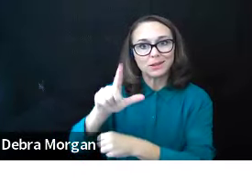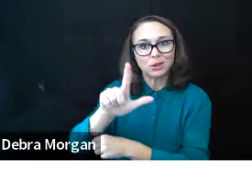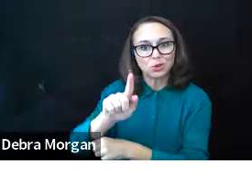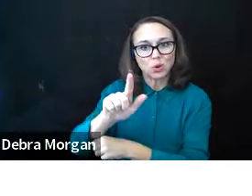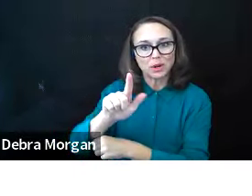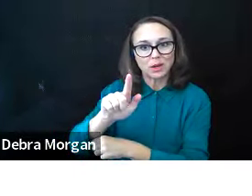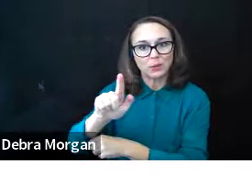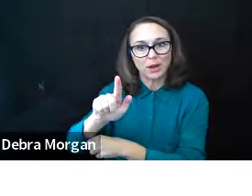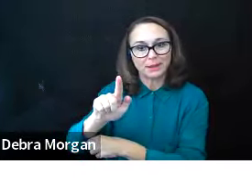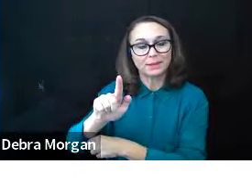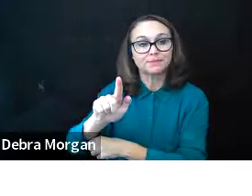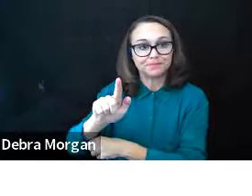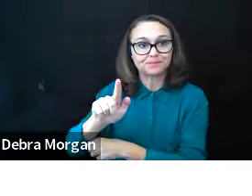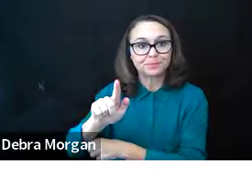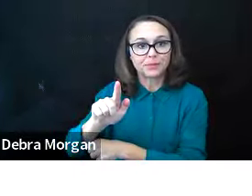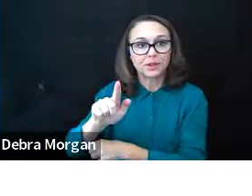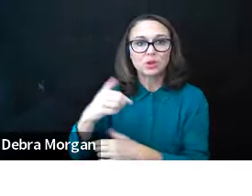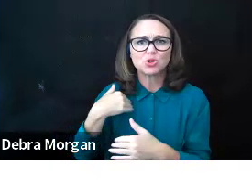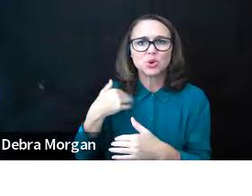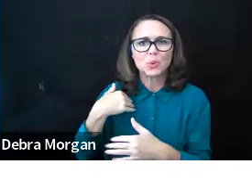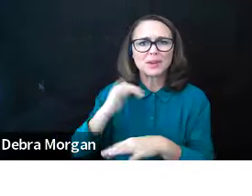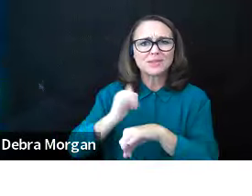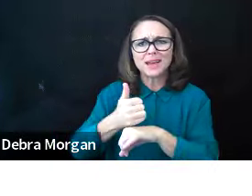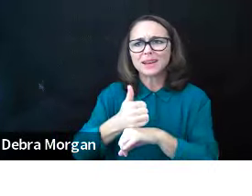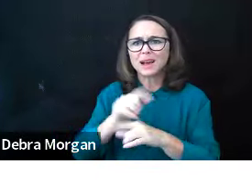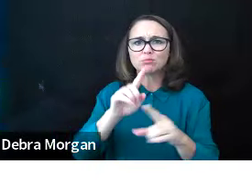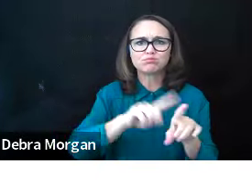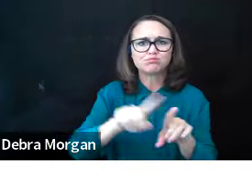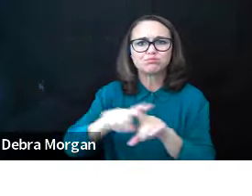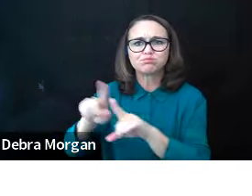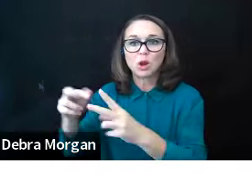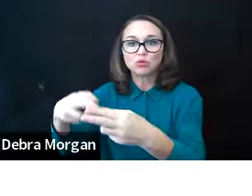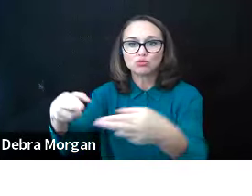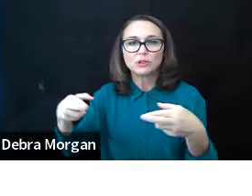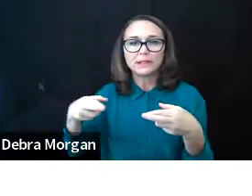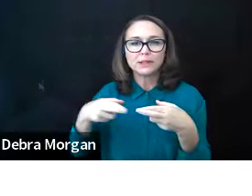outreach and awareness strategies over the course of our grants, to promote access to and uptake of